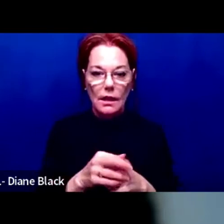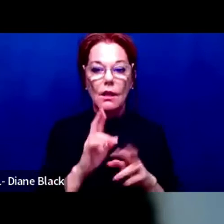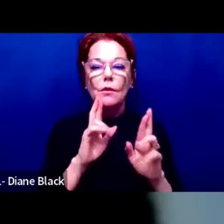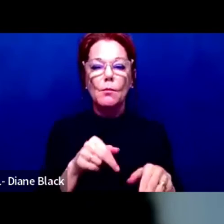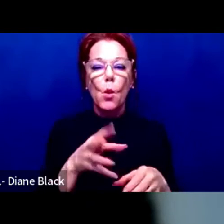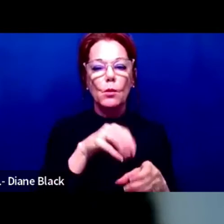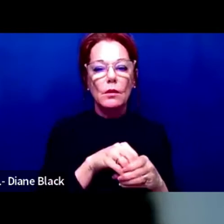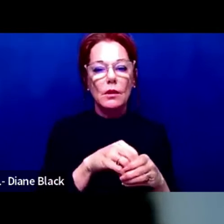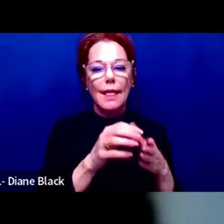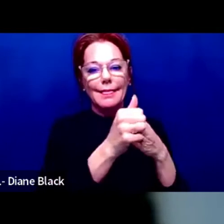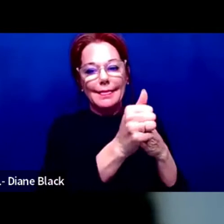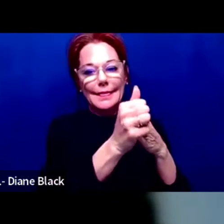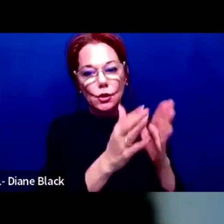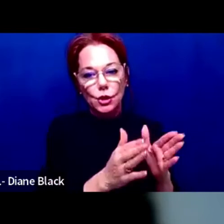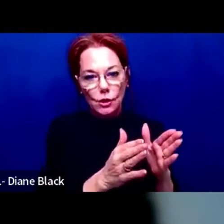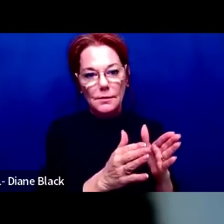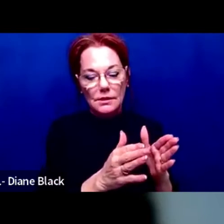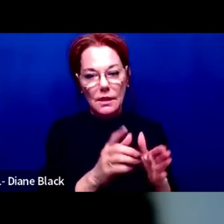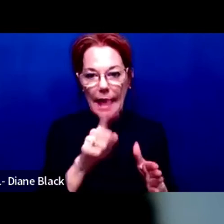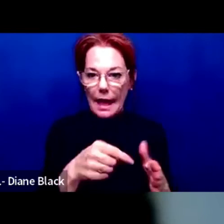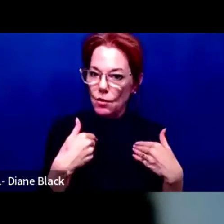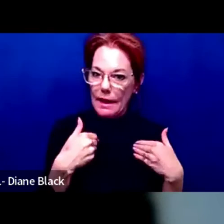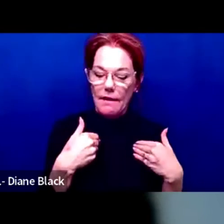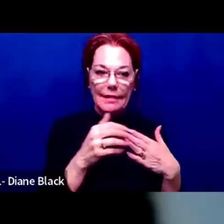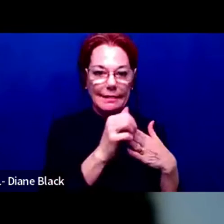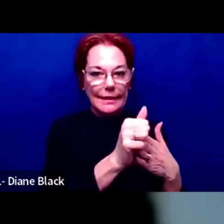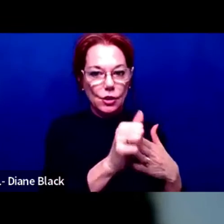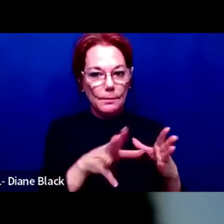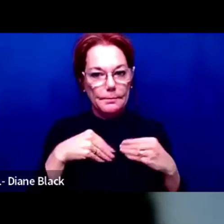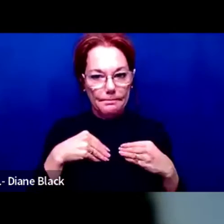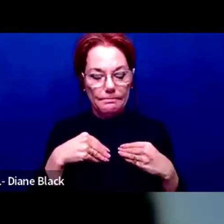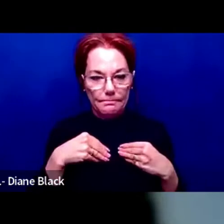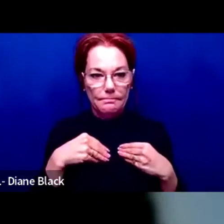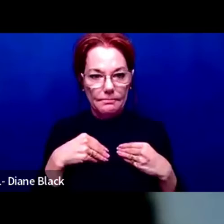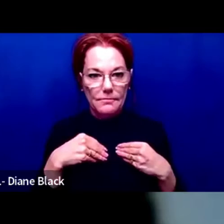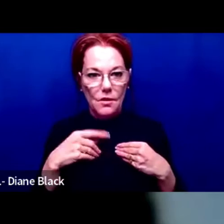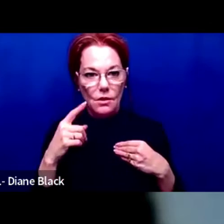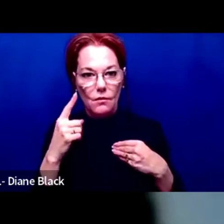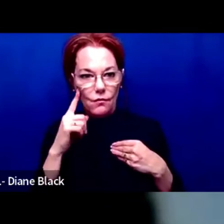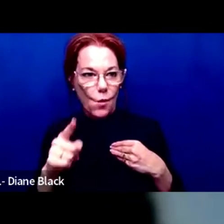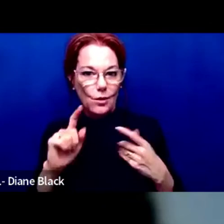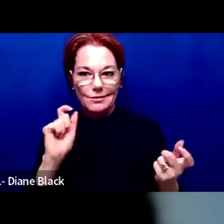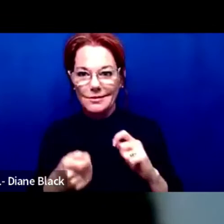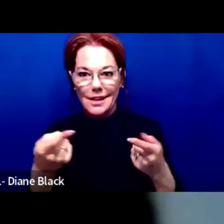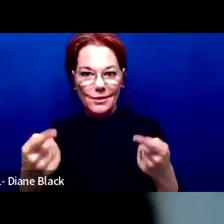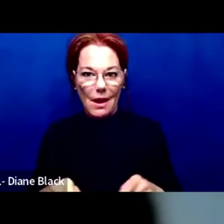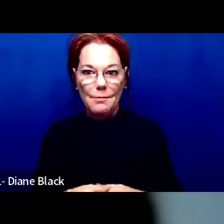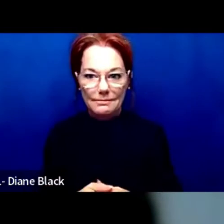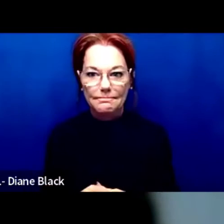it, that there has to be leadership buy in, for us to see this change and the uptake on many of the recommendations that we suggested to